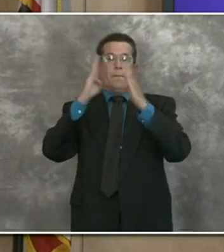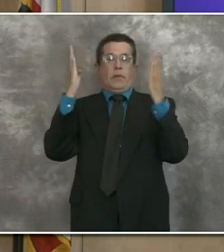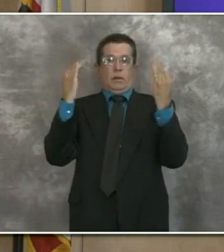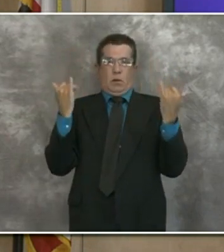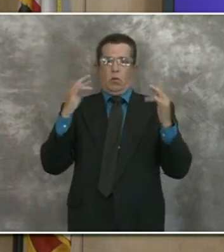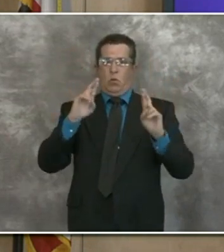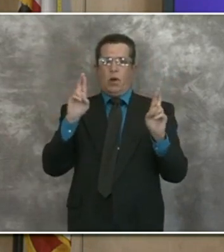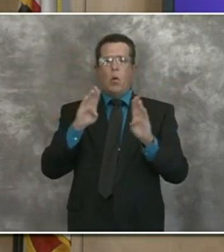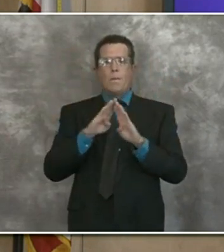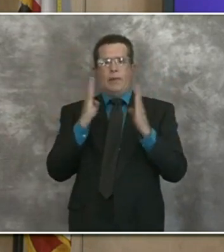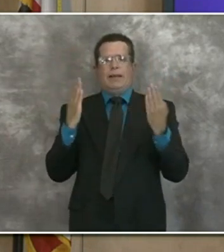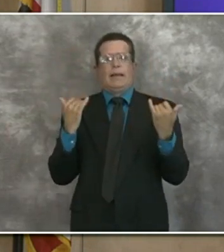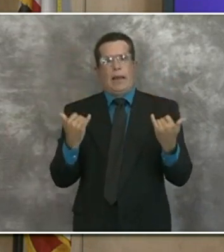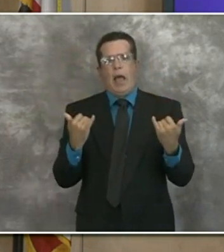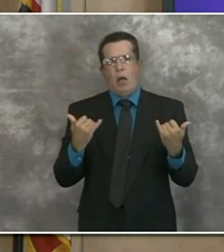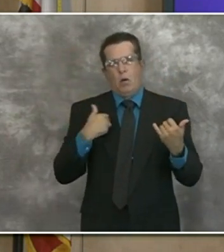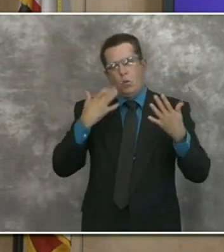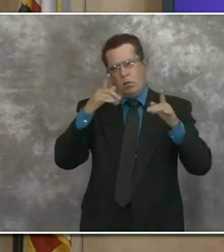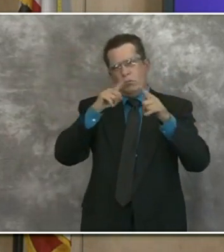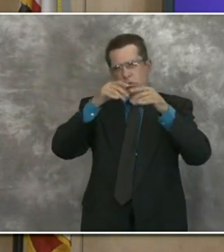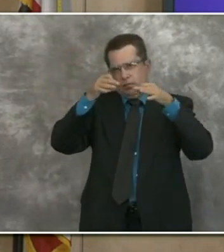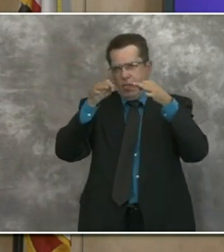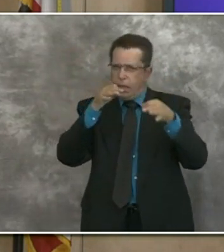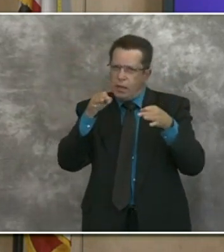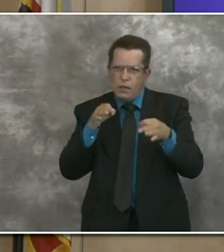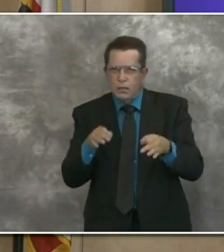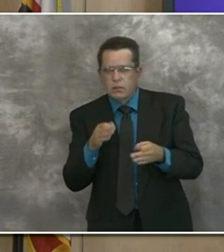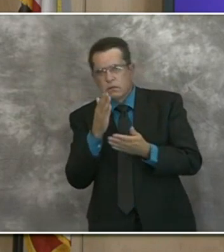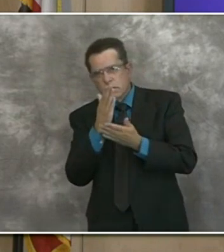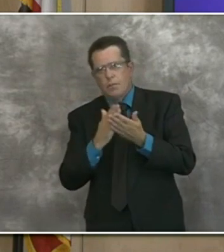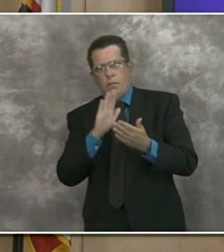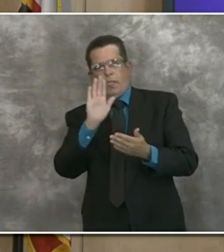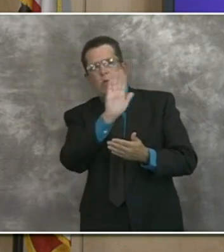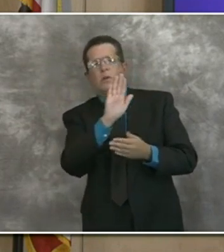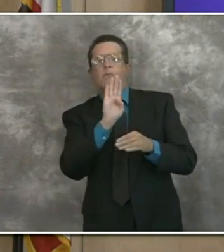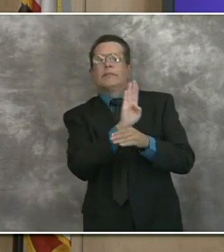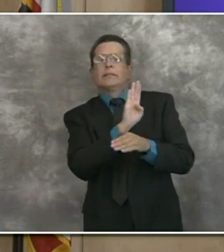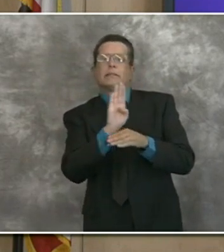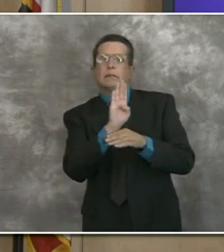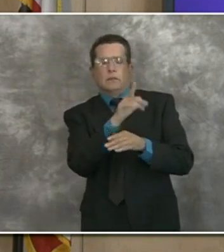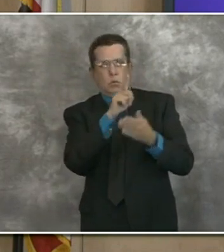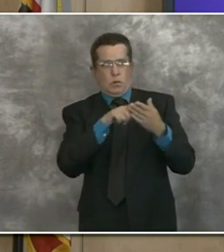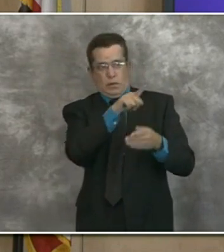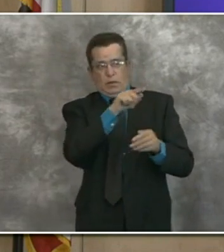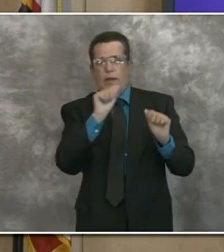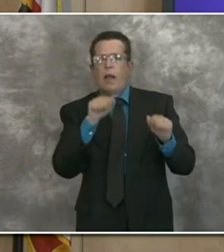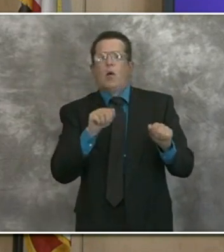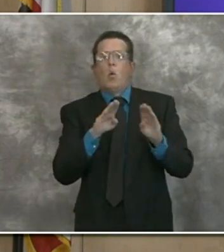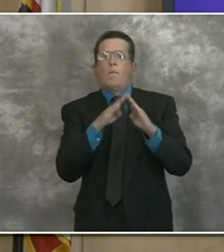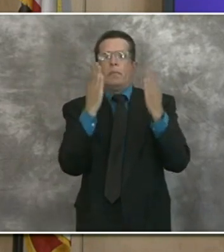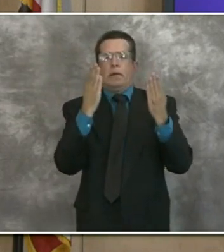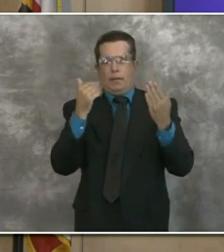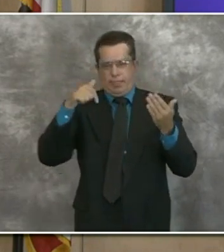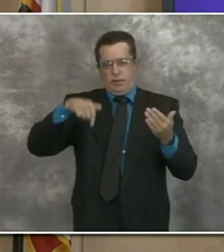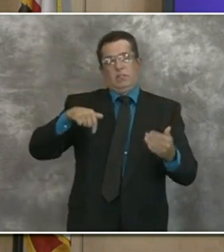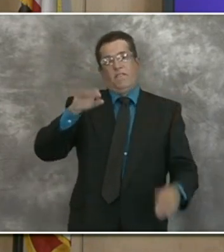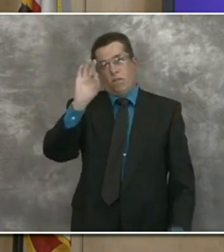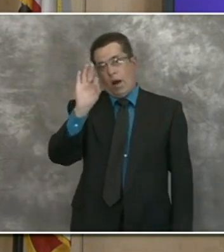FORWARD. SUPERVISOR COX MENTION, THE BUSINESSES THAT ARE. OPENING IN A CLEAR TO GO